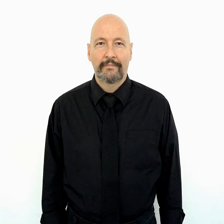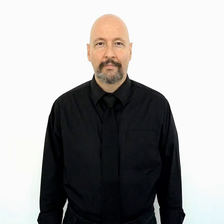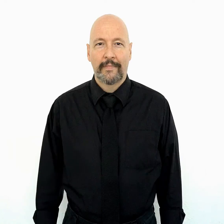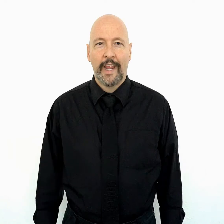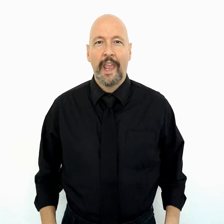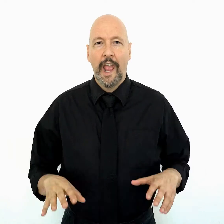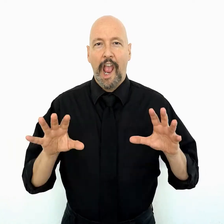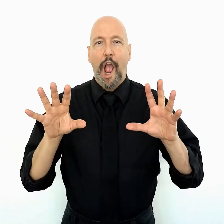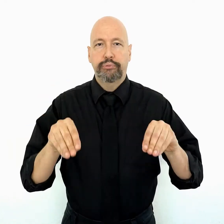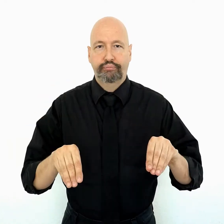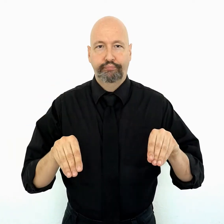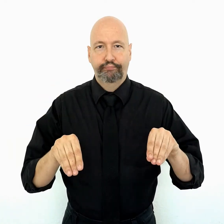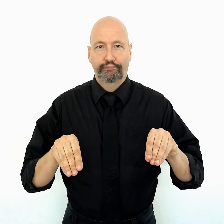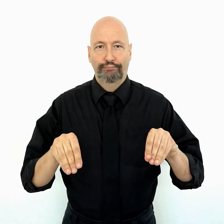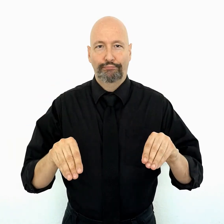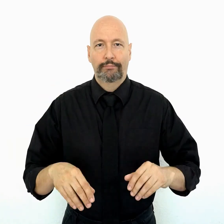power off / power down / shut off / shut down / turn off (an electric device) (ASL)